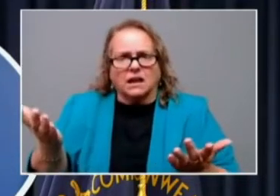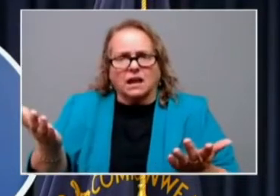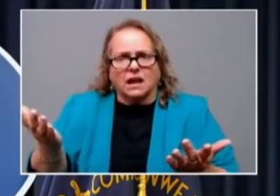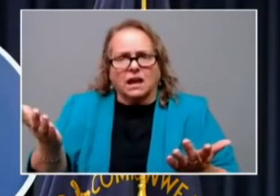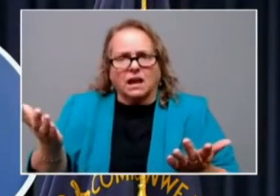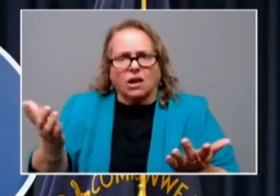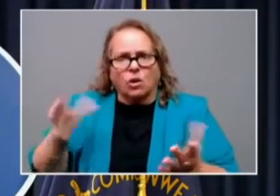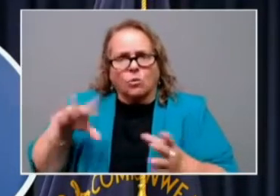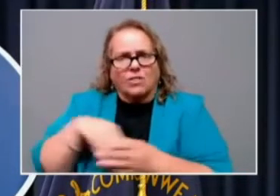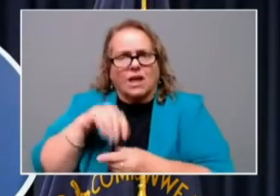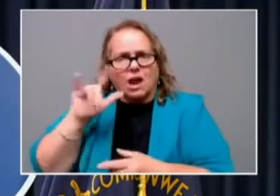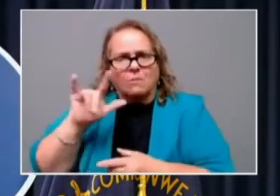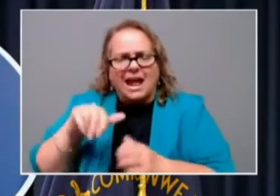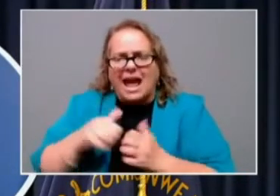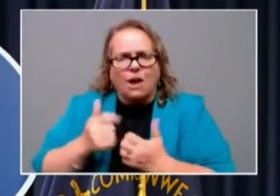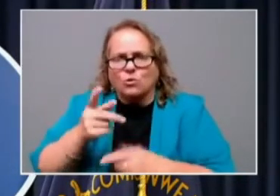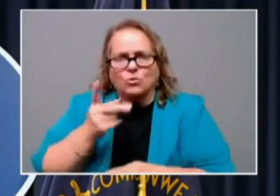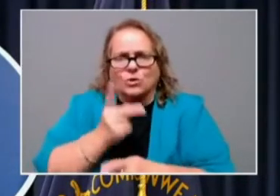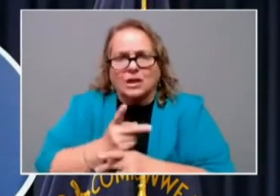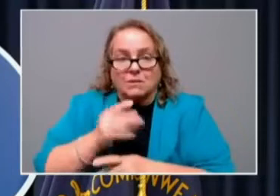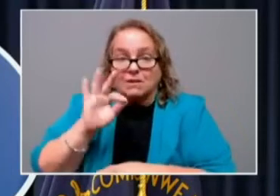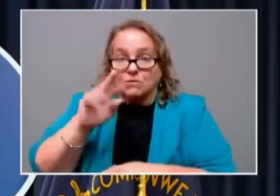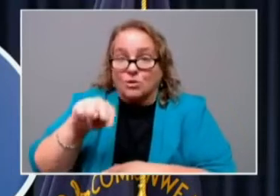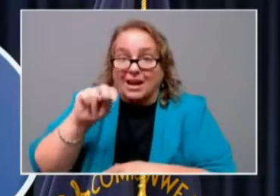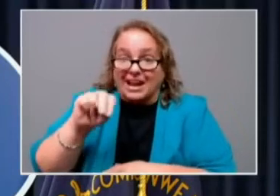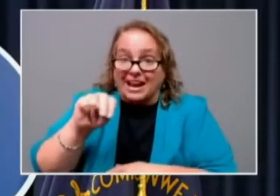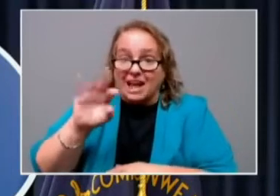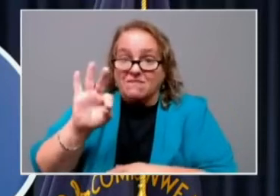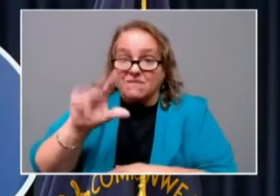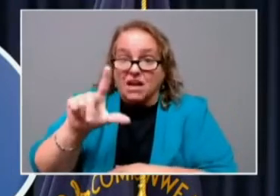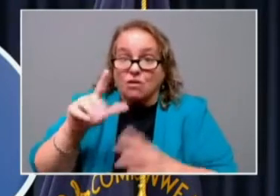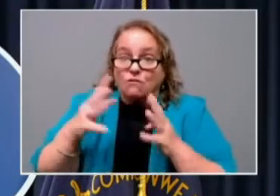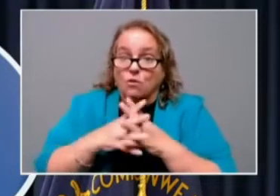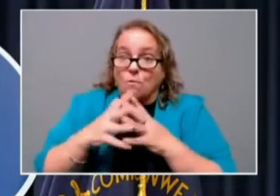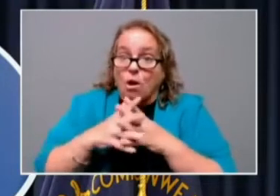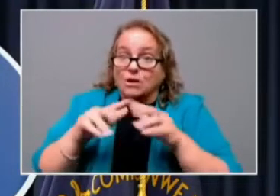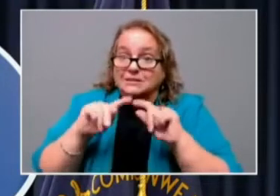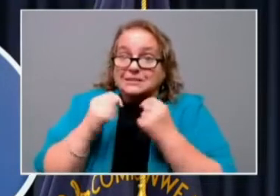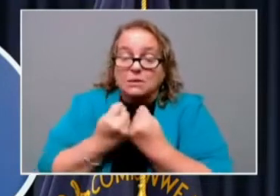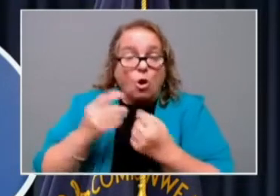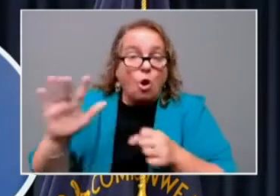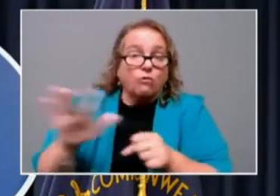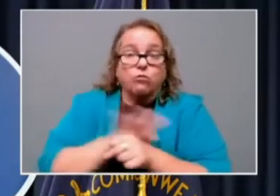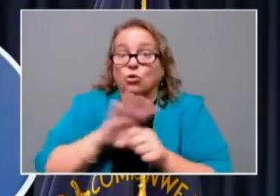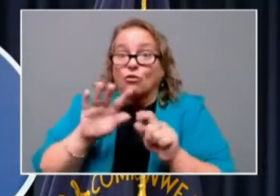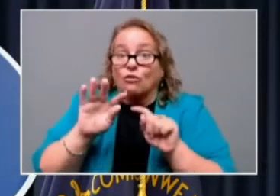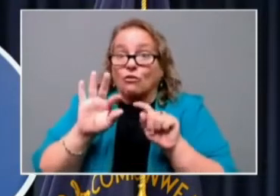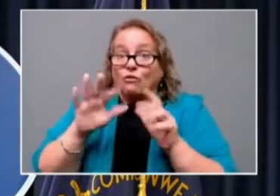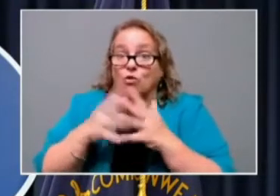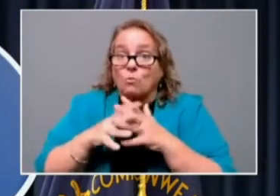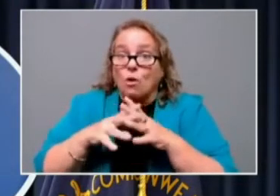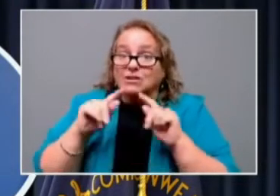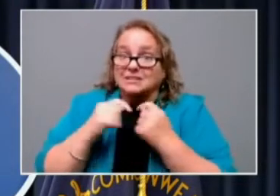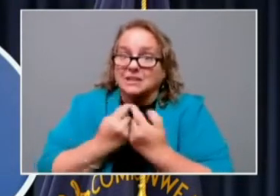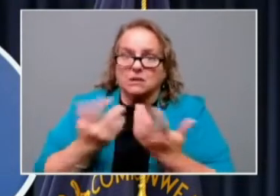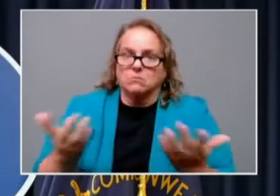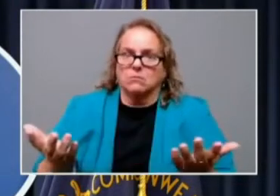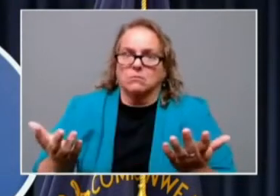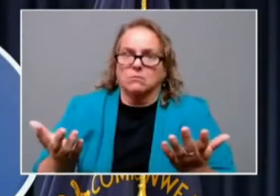you're the NFL, how do you keep it from taking out an entire team and you're losing an entire game? Again, I think there is a significant economic